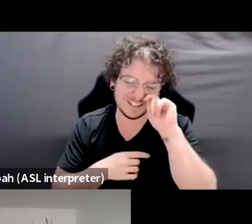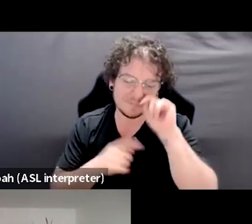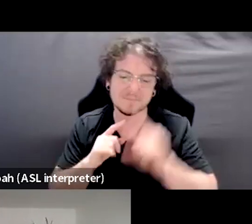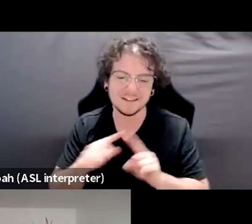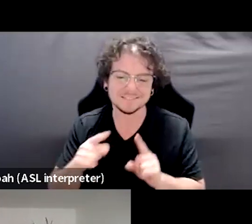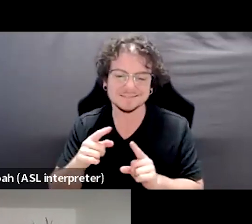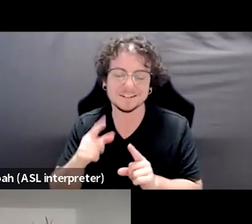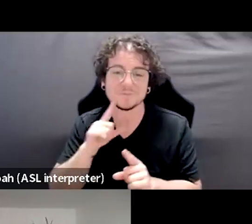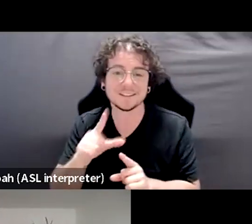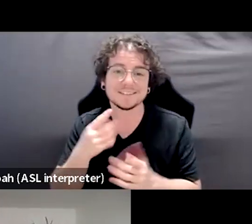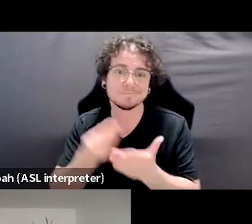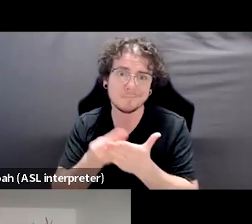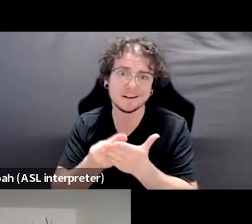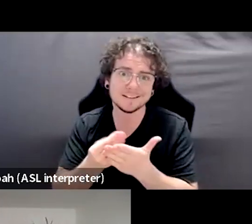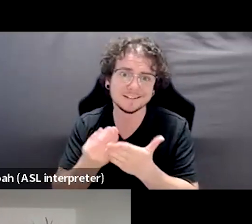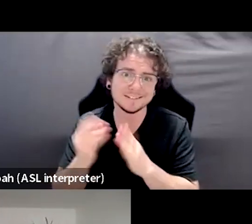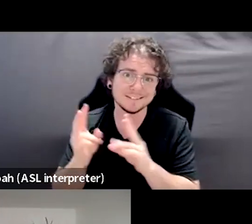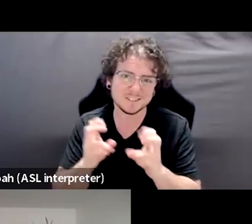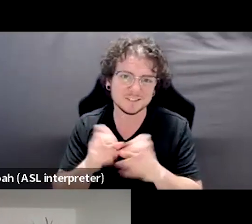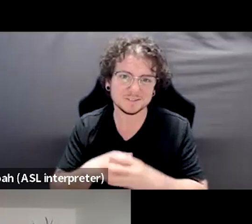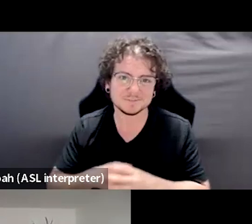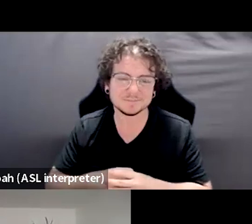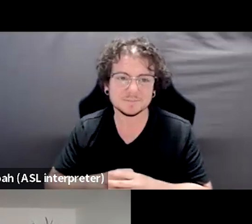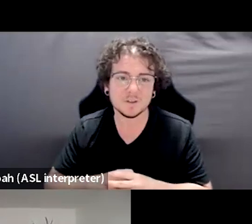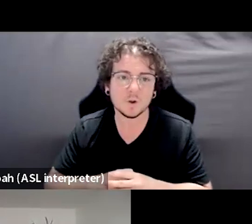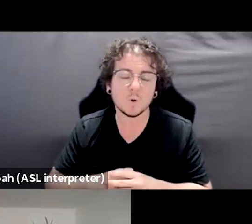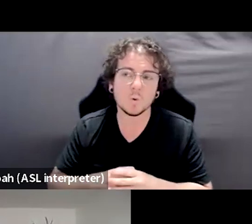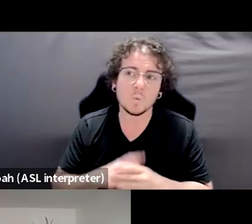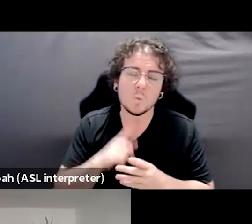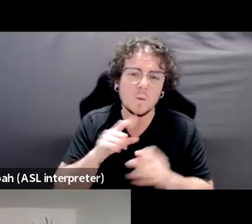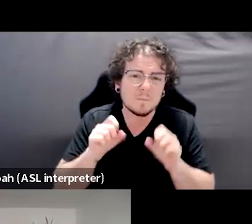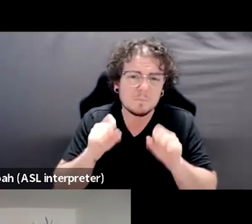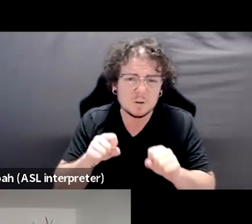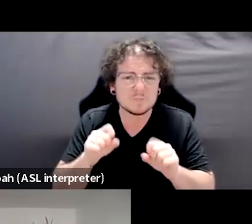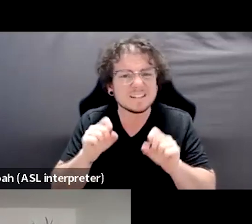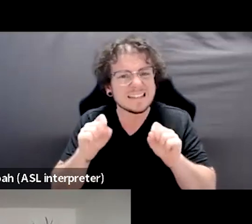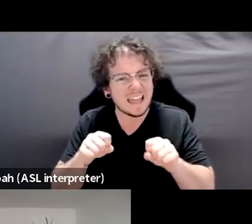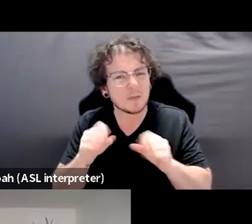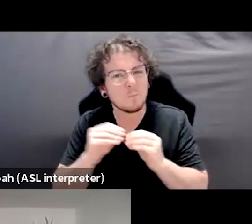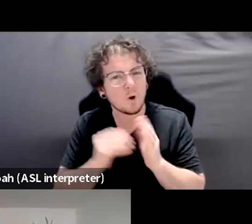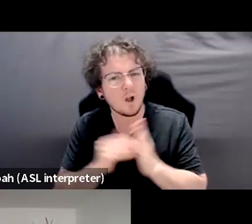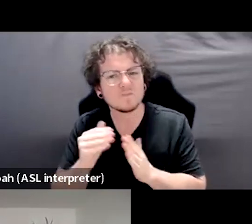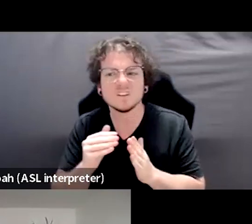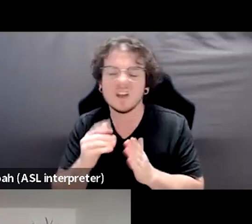We could do it potentially more often. I threw five years out because that's usually when we